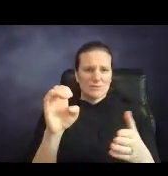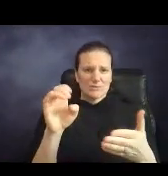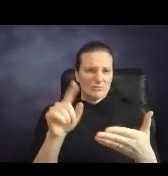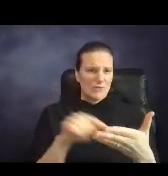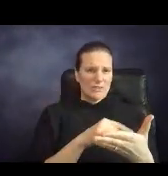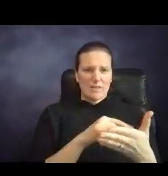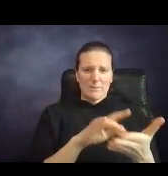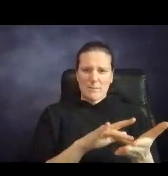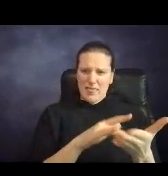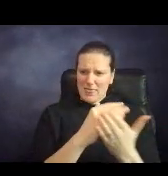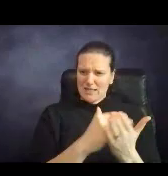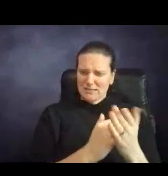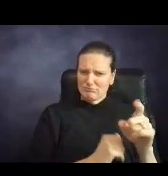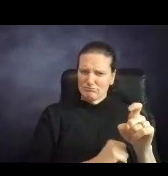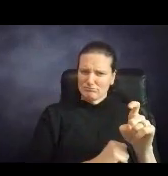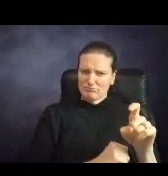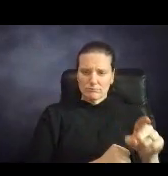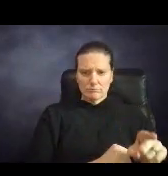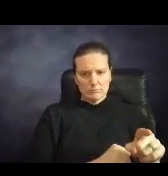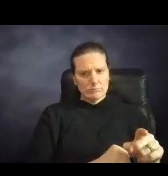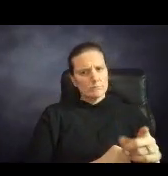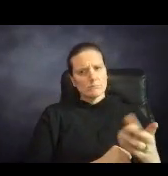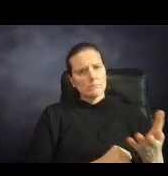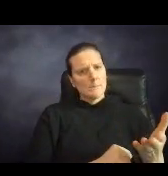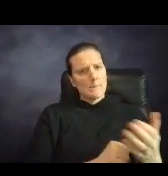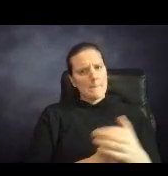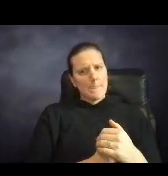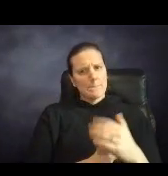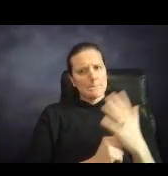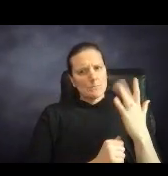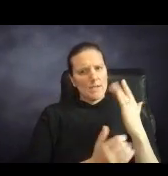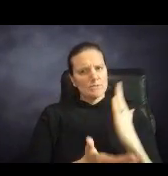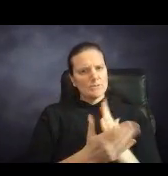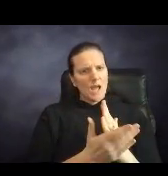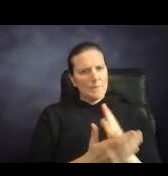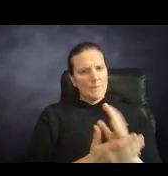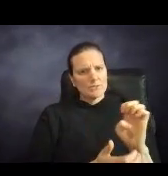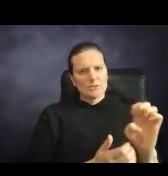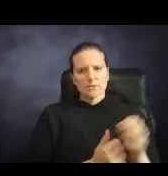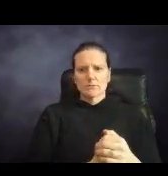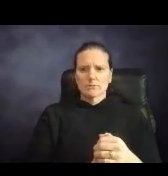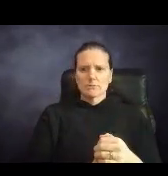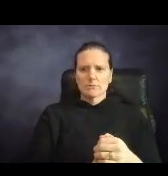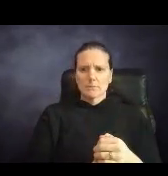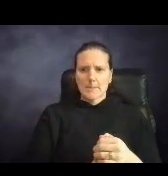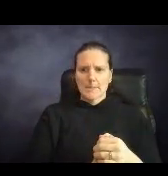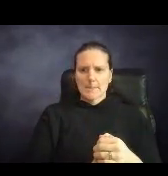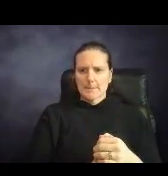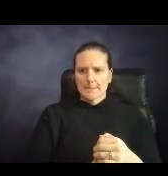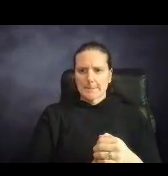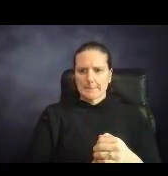And I went in and I said, oh, so why did you, why'd you stop your estrogen? And she says, oh,